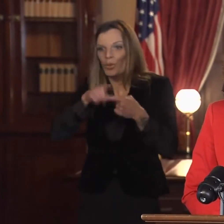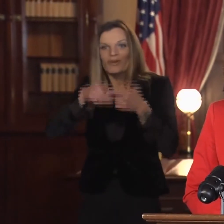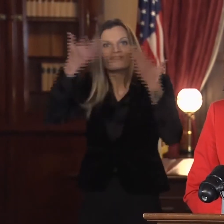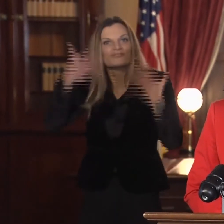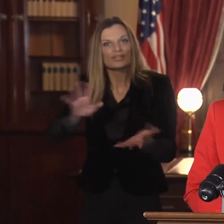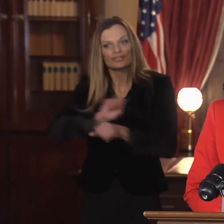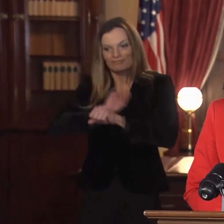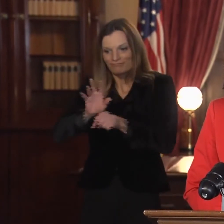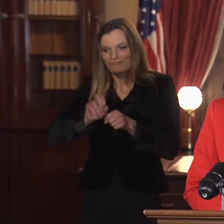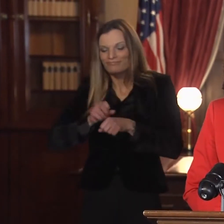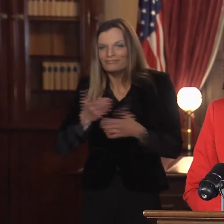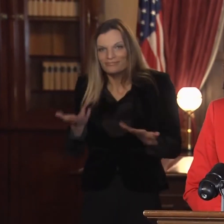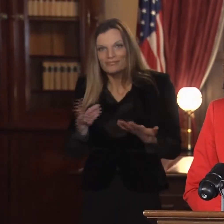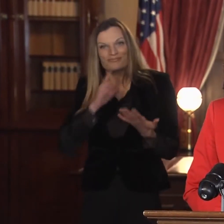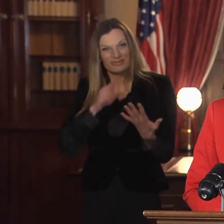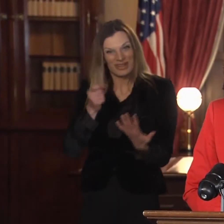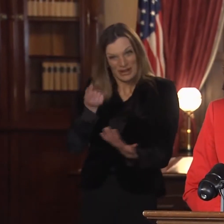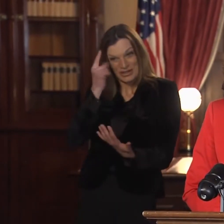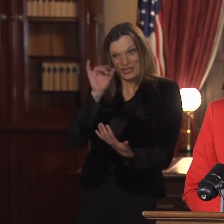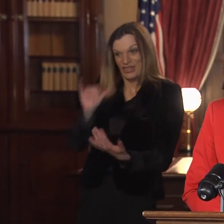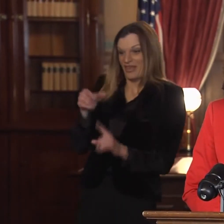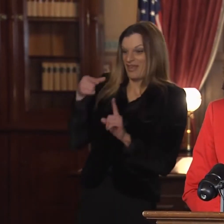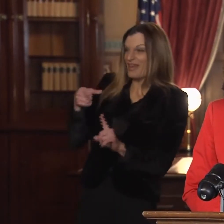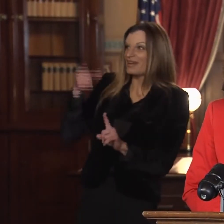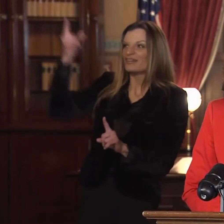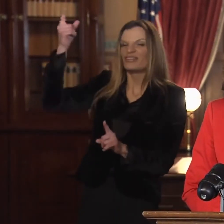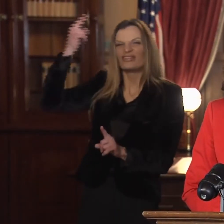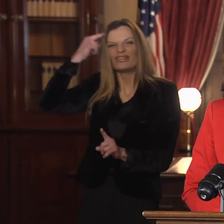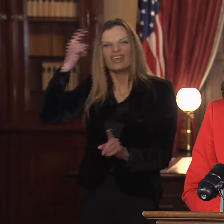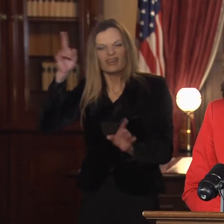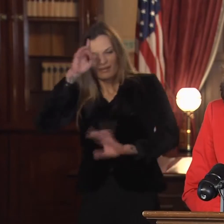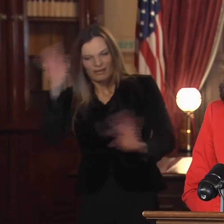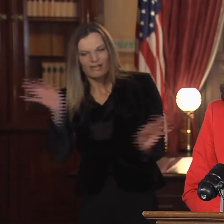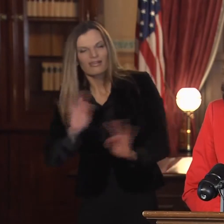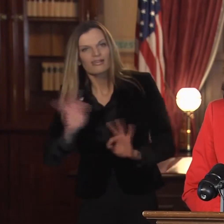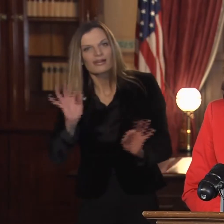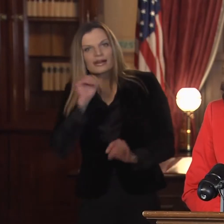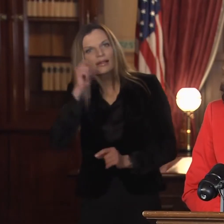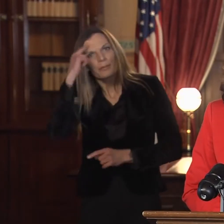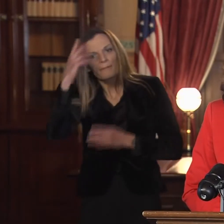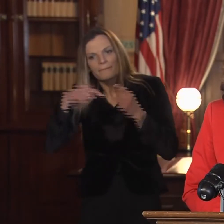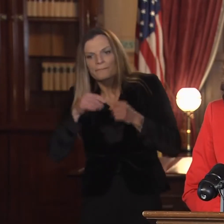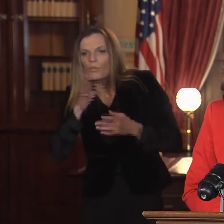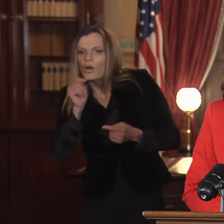COUNTLESS MICHIGANDERS AND THEIR LIVELIHOODS. EXTENSION OF BENEFITS TO HARD WORKING MICHIGANDERS SHOULD NOT